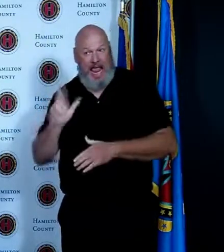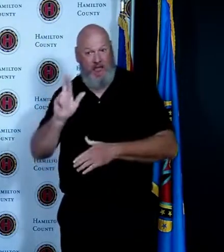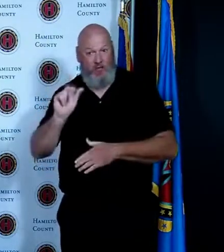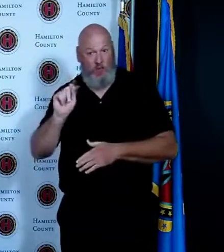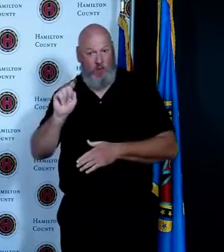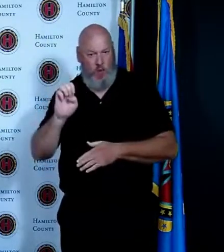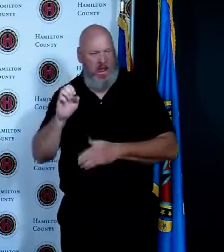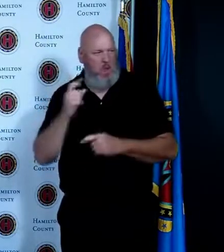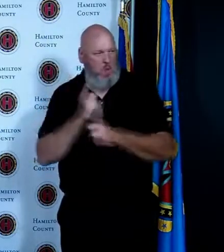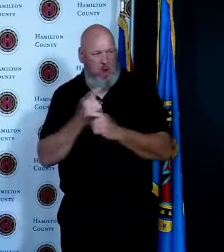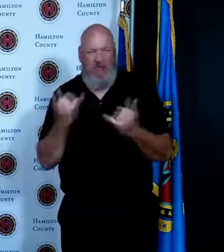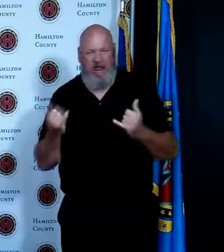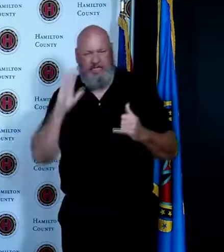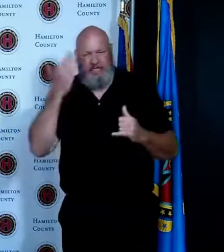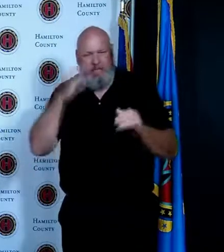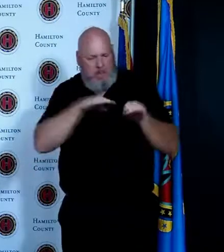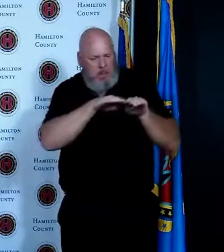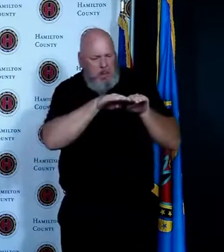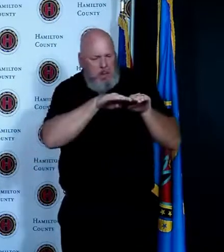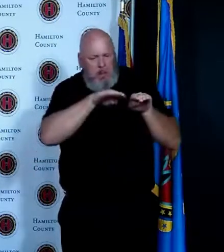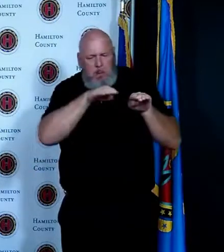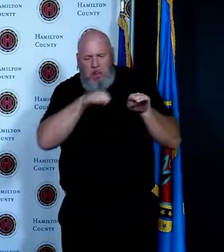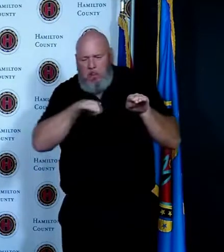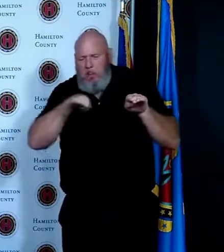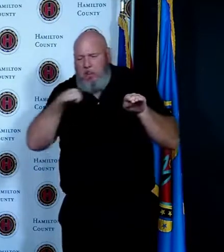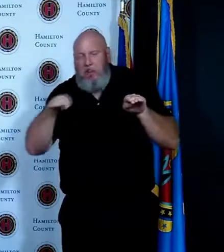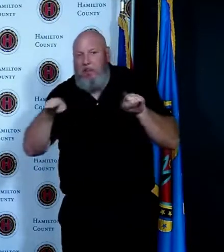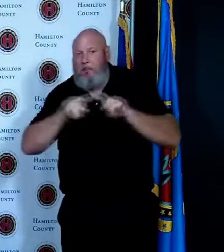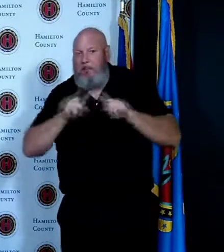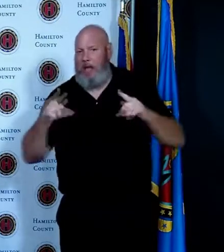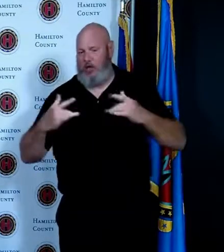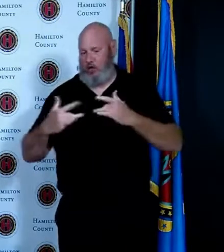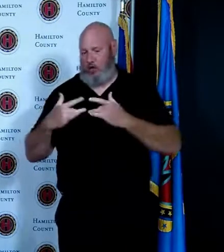continuing to trend in the wrong direction these numbers should give us